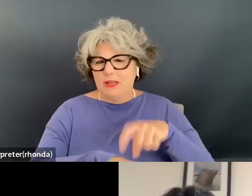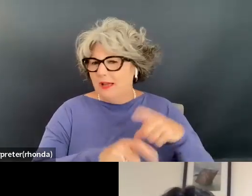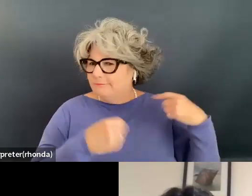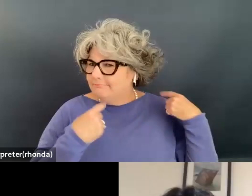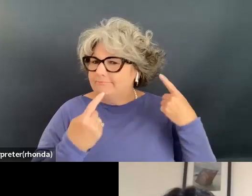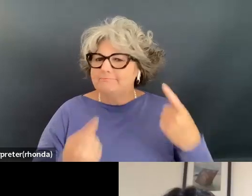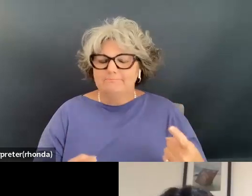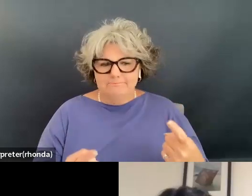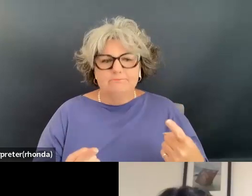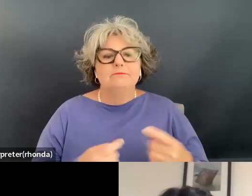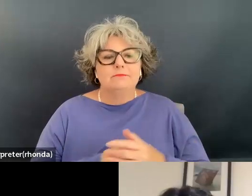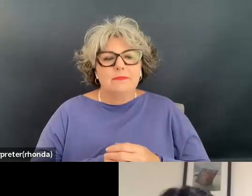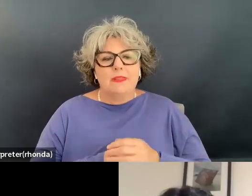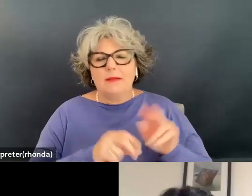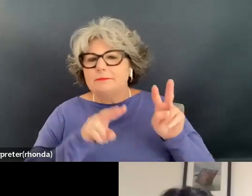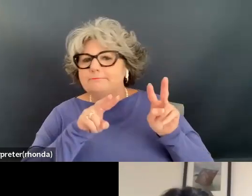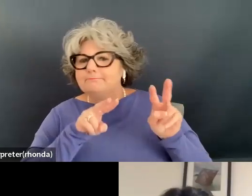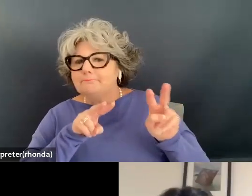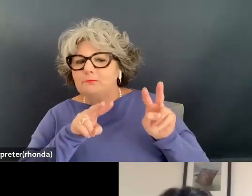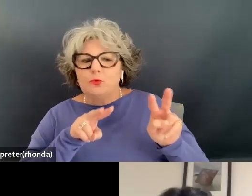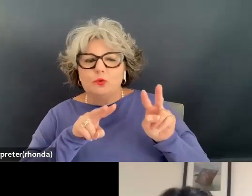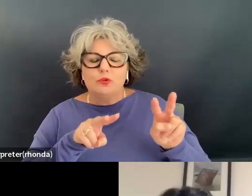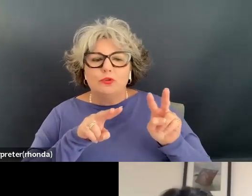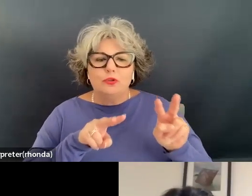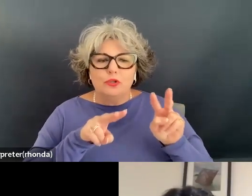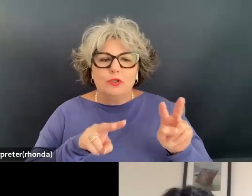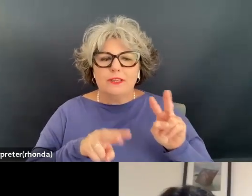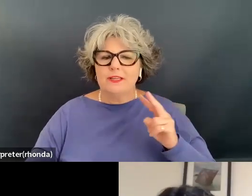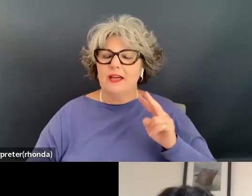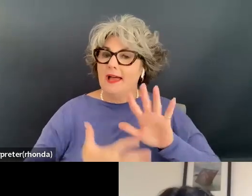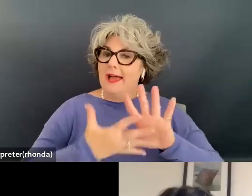I have been looking for a film in this topic,